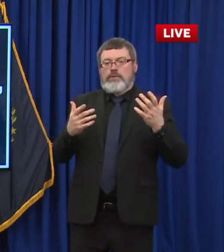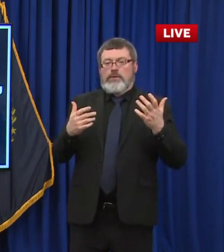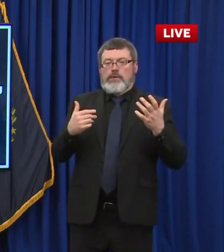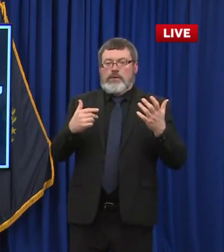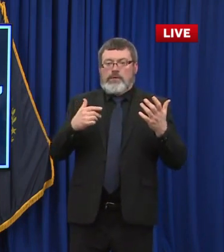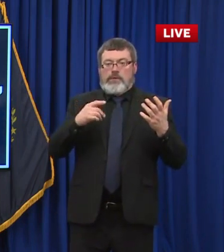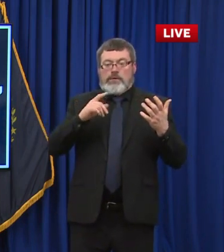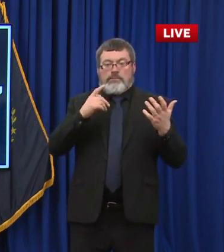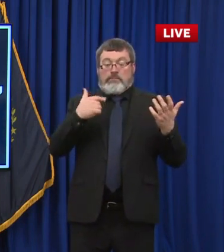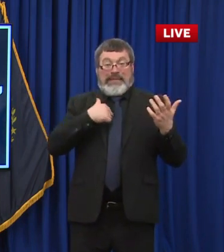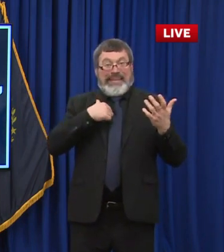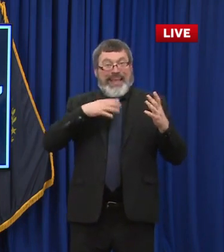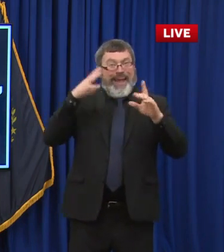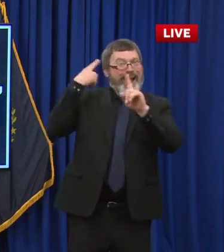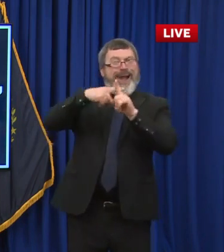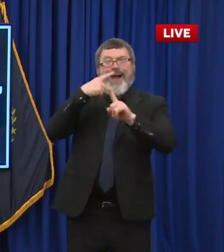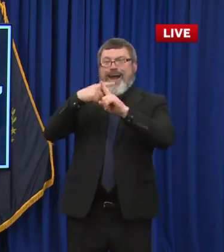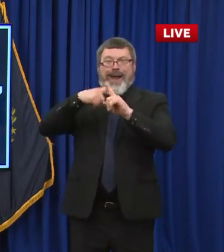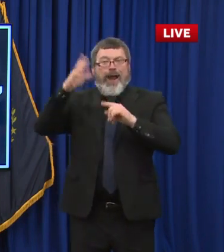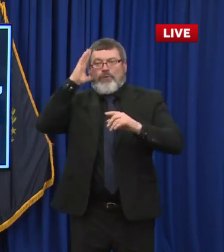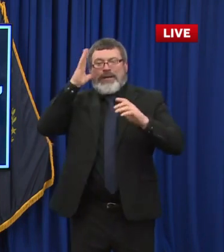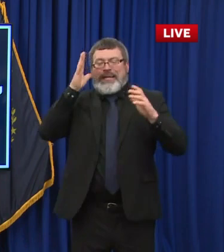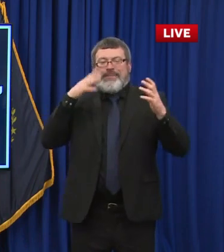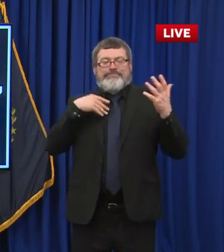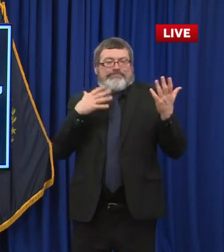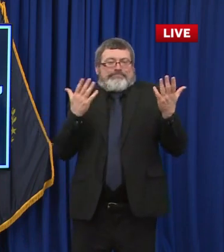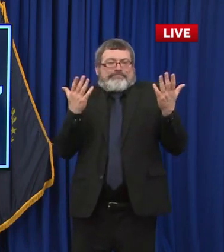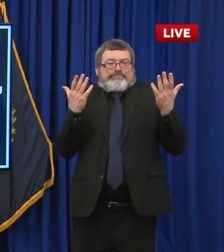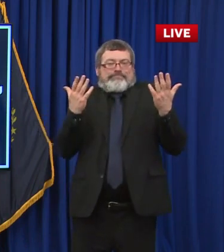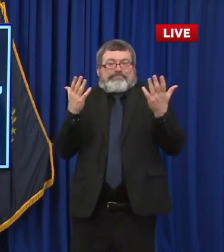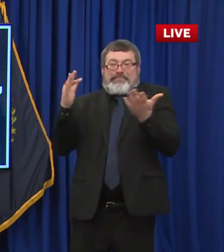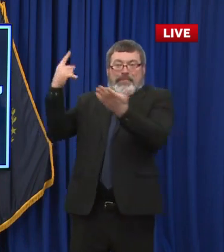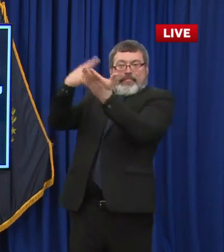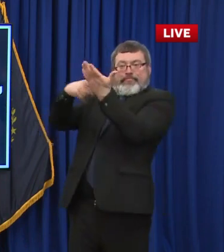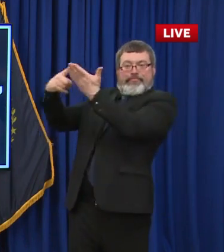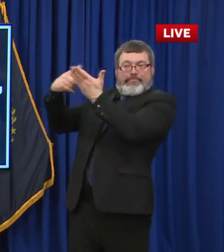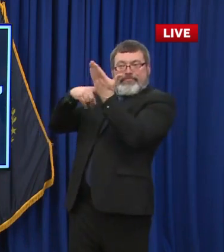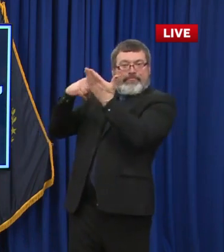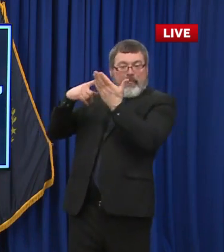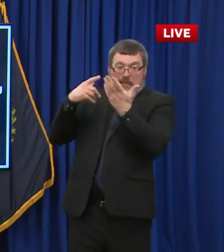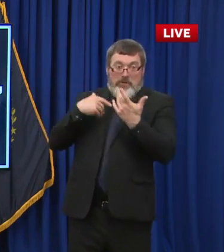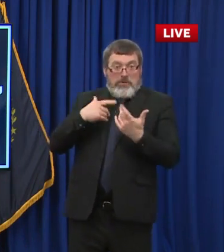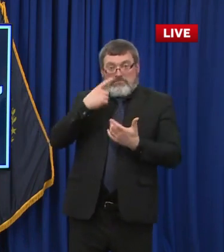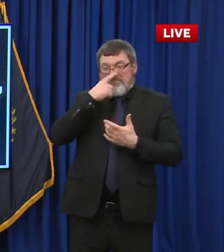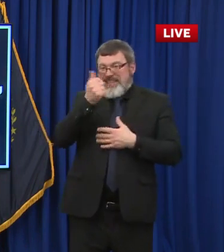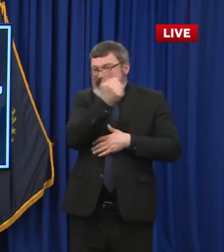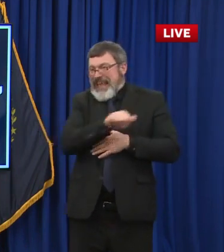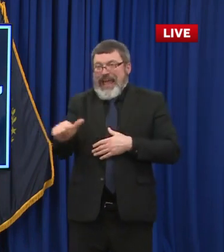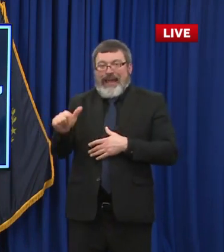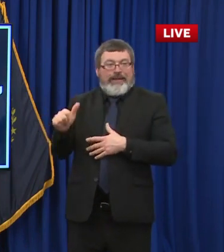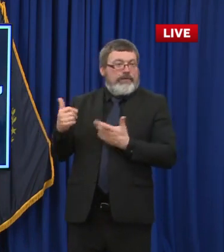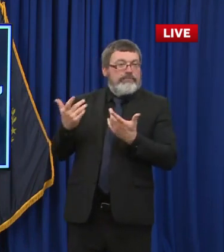I’M NOT GOING TO COMMENT TOO MUCH ON WHAT WOULD LIKE TO SEE OR YOU KNOW, WE’VE DONE A LOT OF THAT AT THIS POINT.